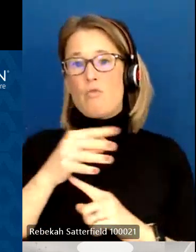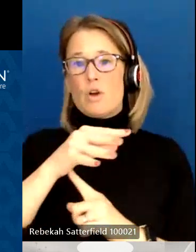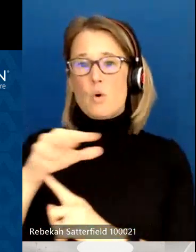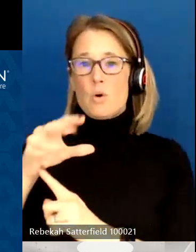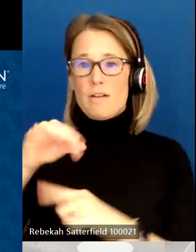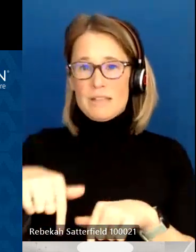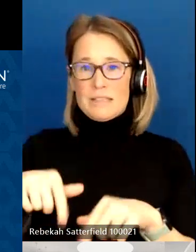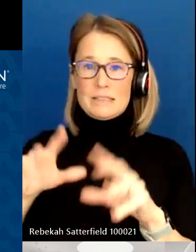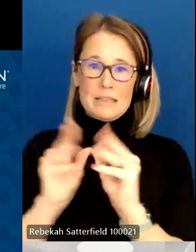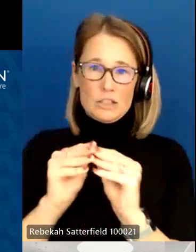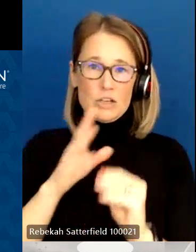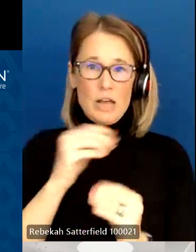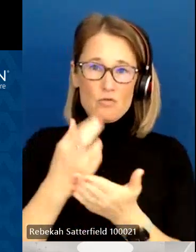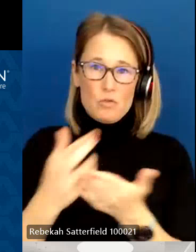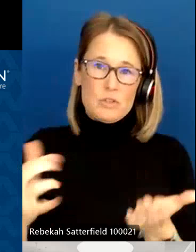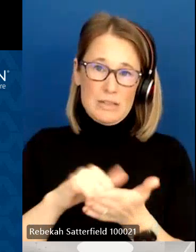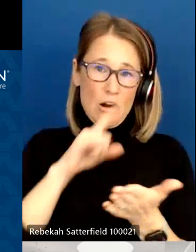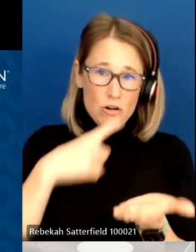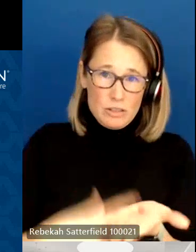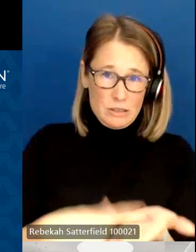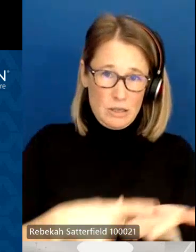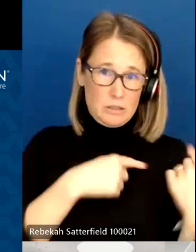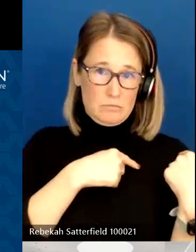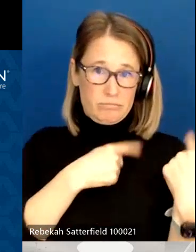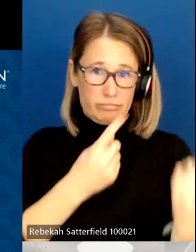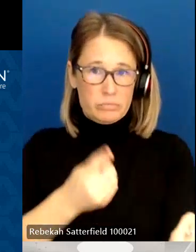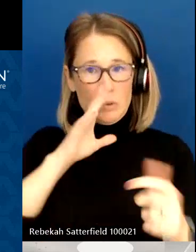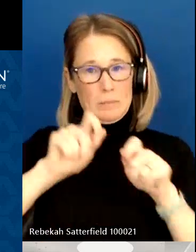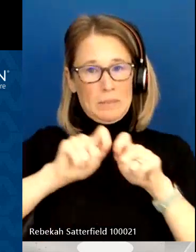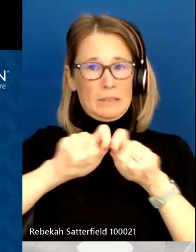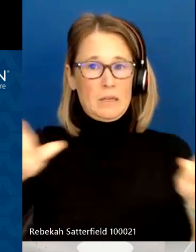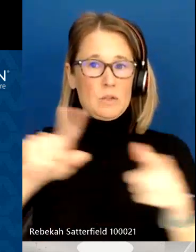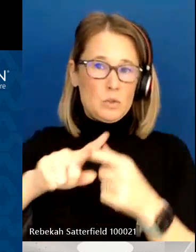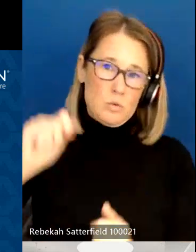resources that are discussed in the session will be sent to All participants um over the next few